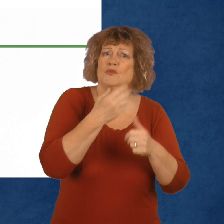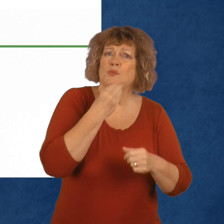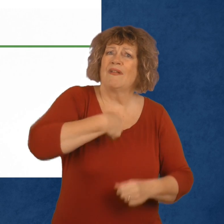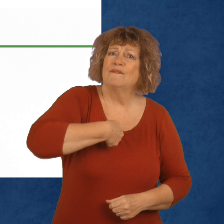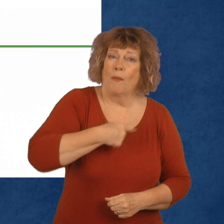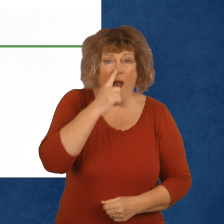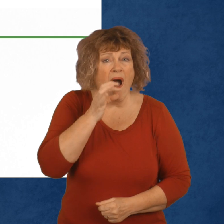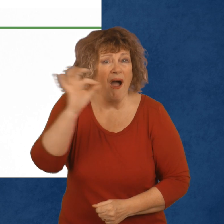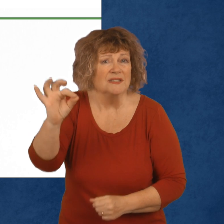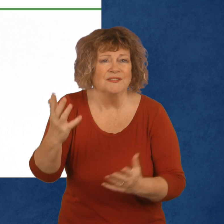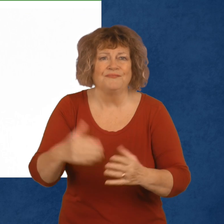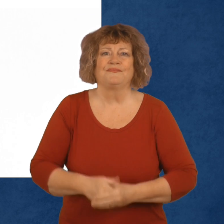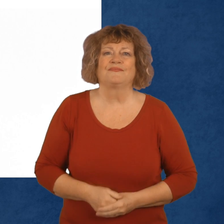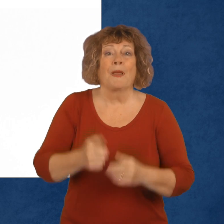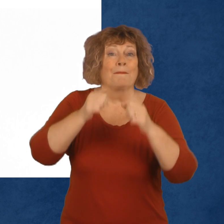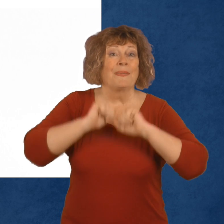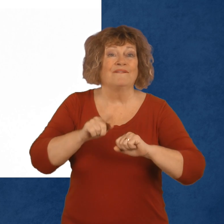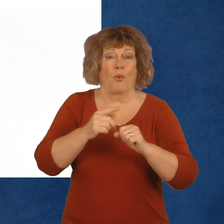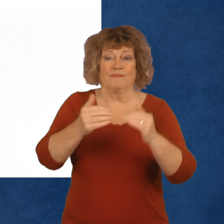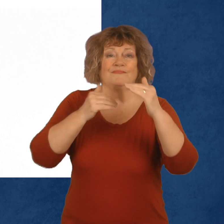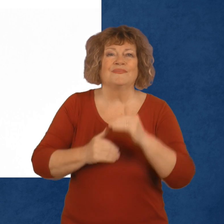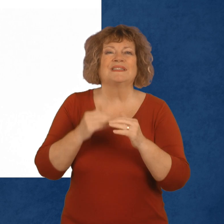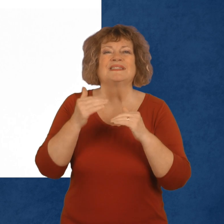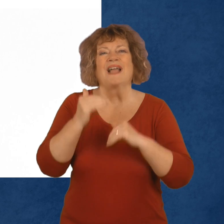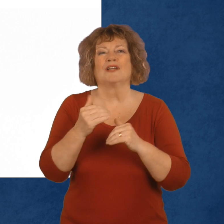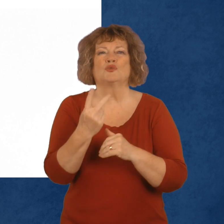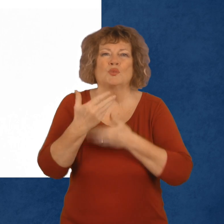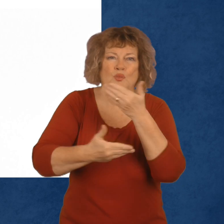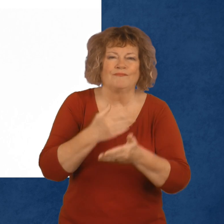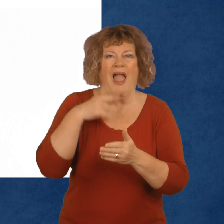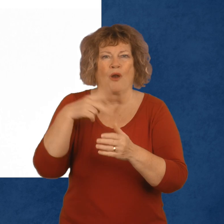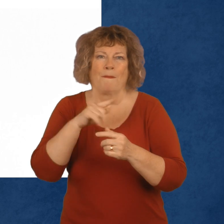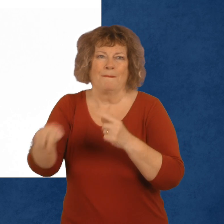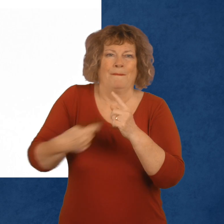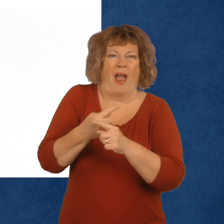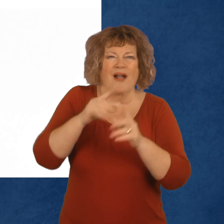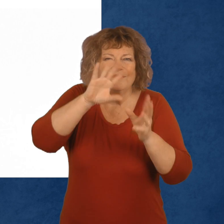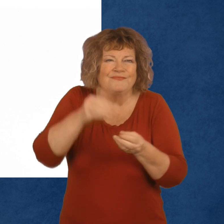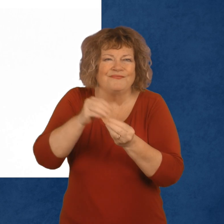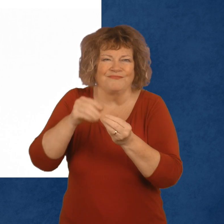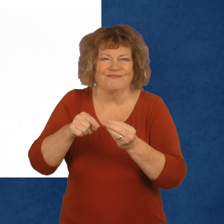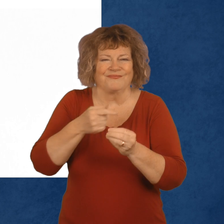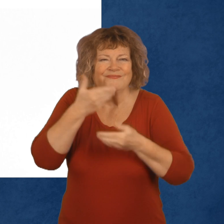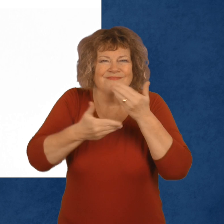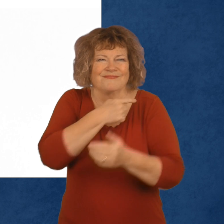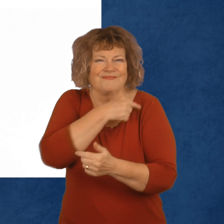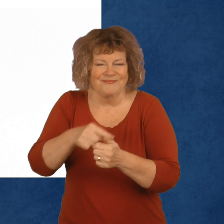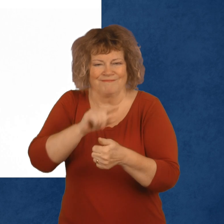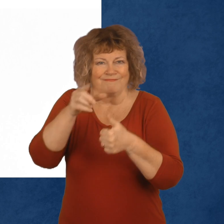let's recap the most important points from this section: Contact tribunal staff if you have any problems taking part.